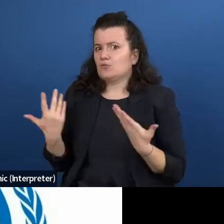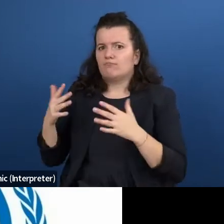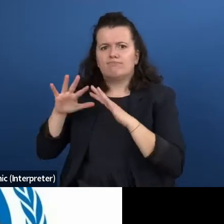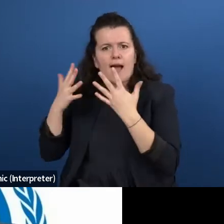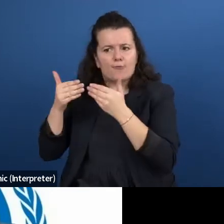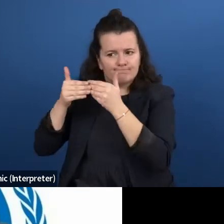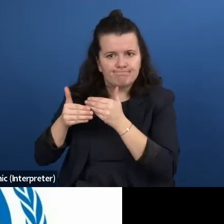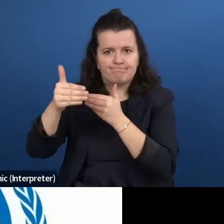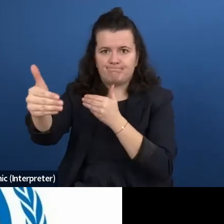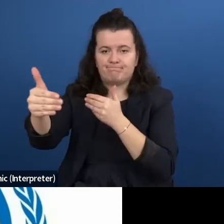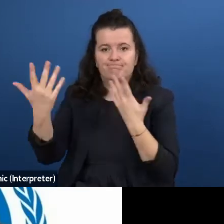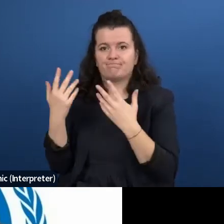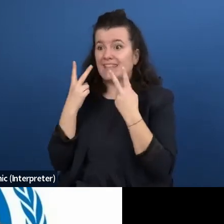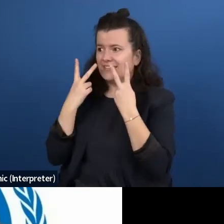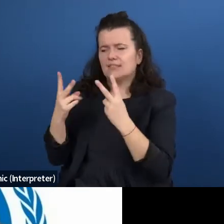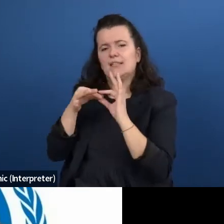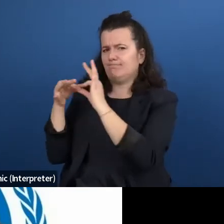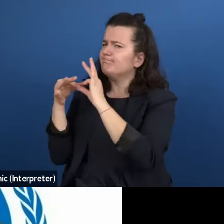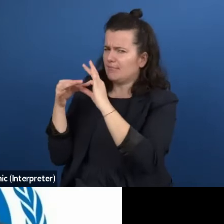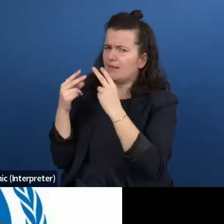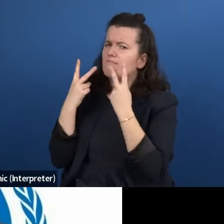You can see on the website of my mandate